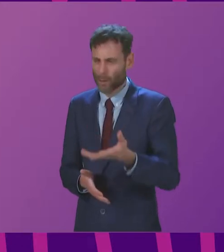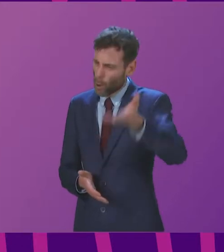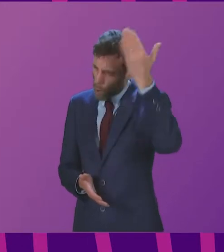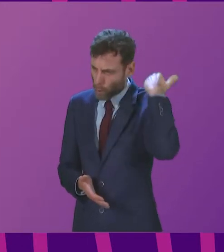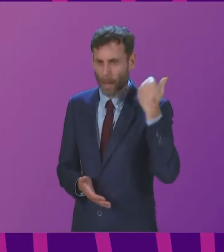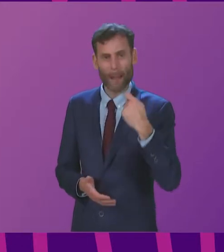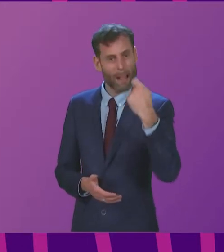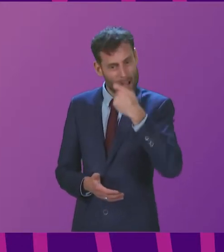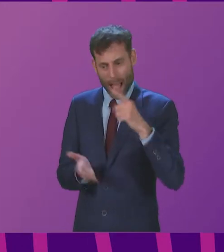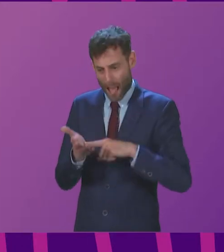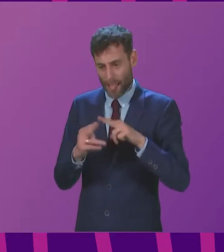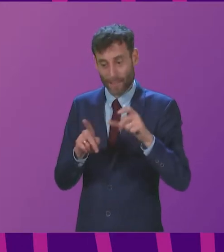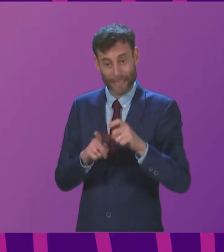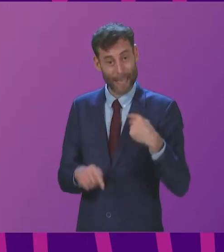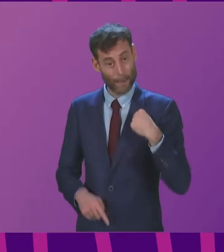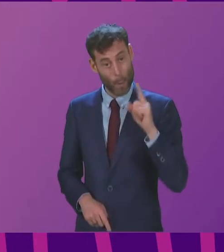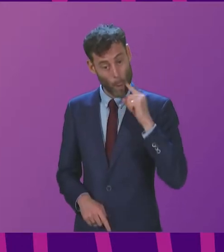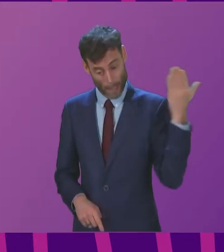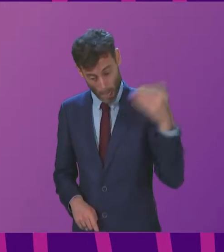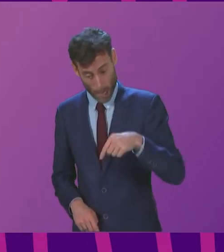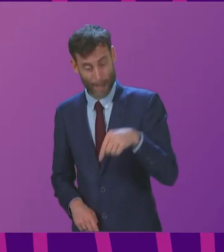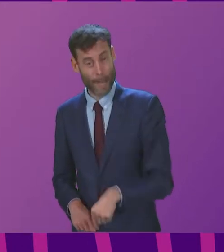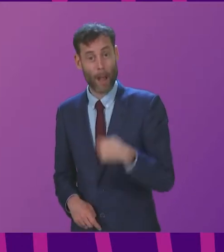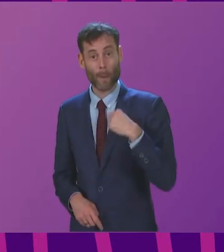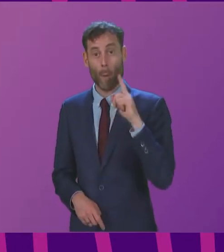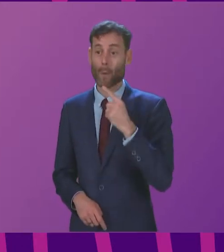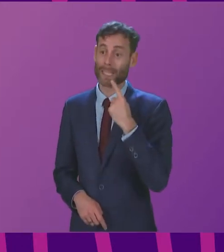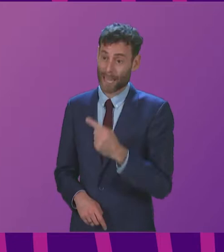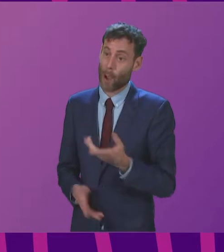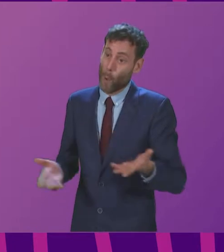have stood here, I have repeatedly encouraged people to use lateral flow tests twice a week.